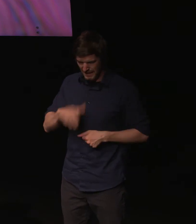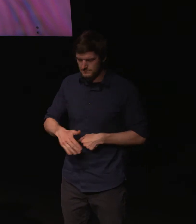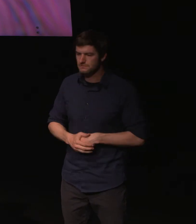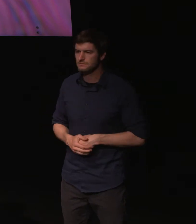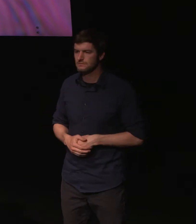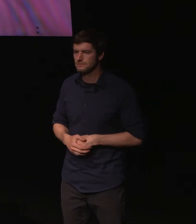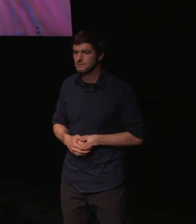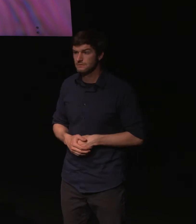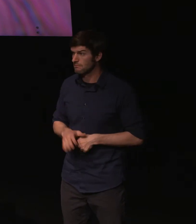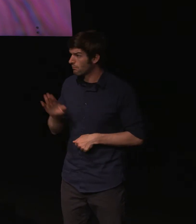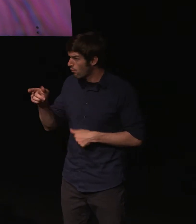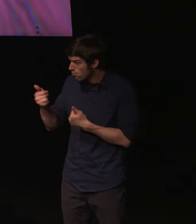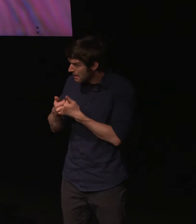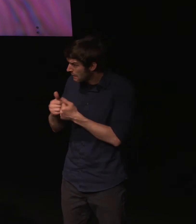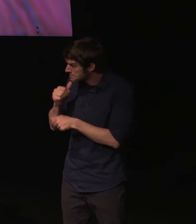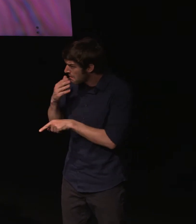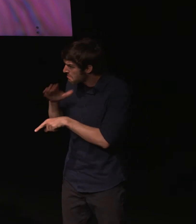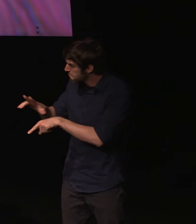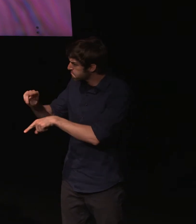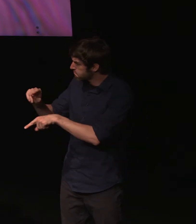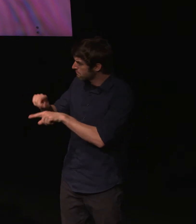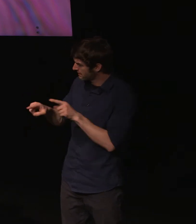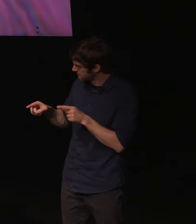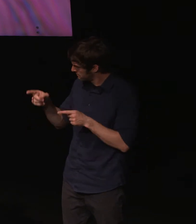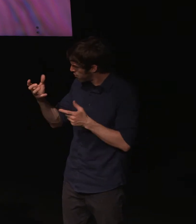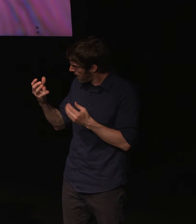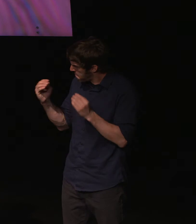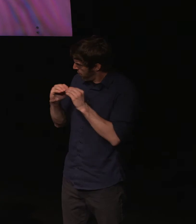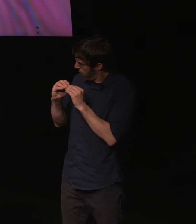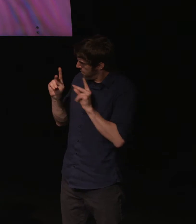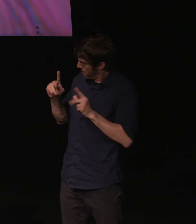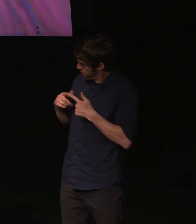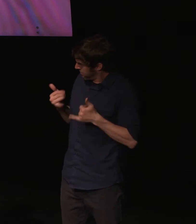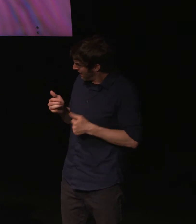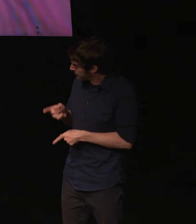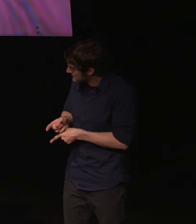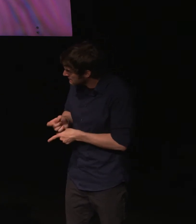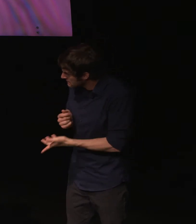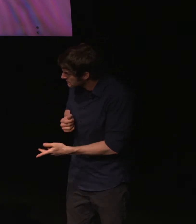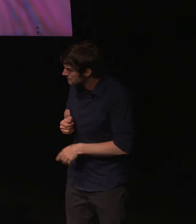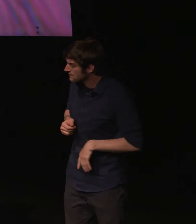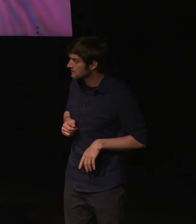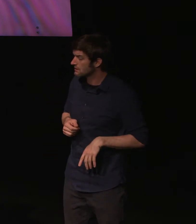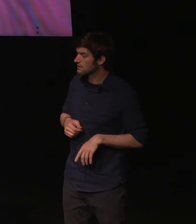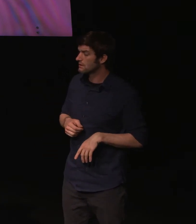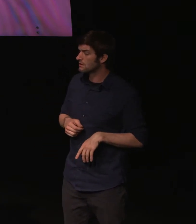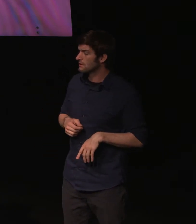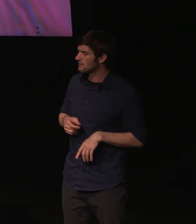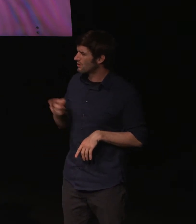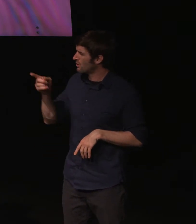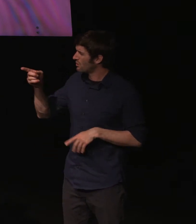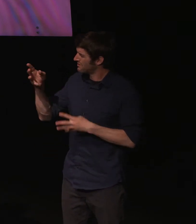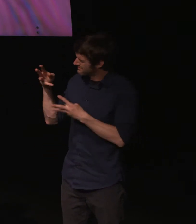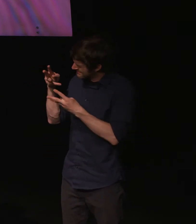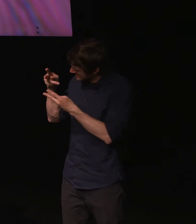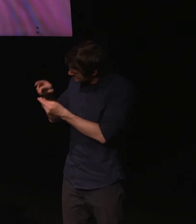But when you want more people to play it, when you want everyone to play that thing that you spent years working on...